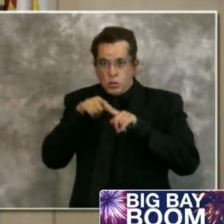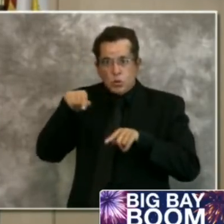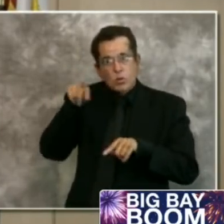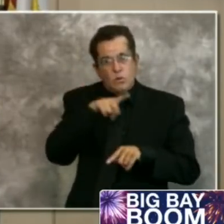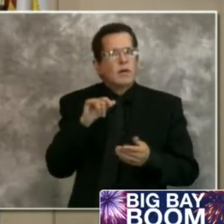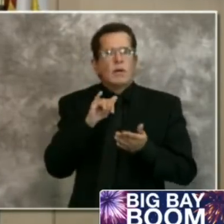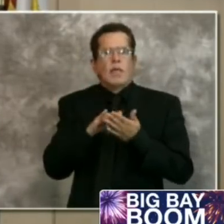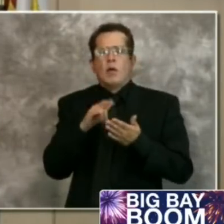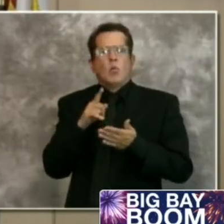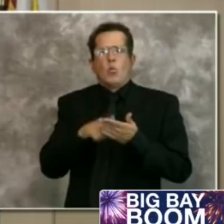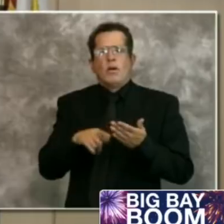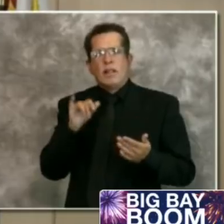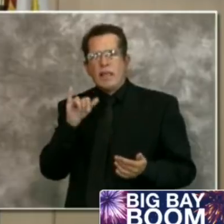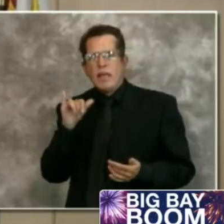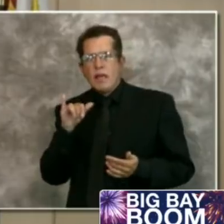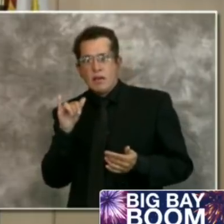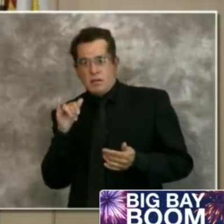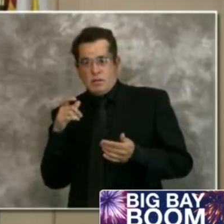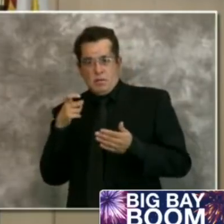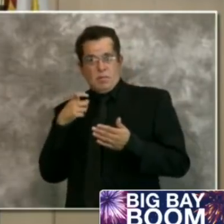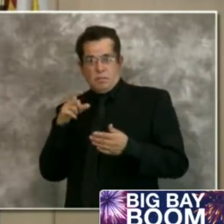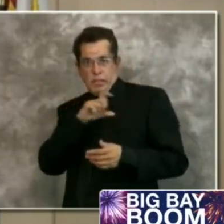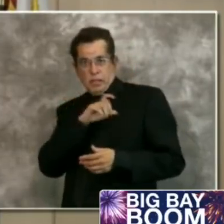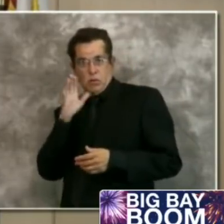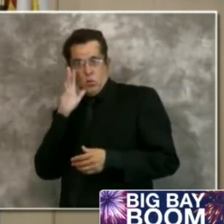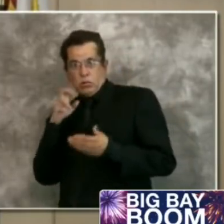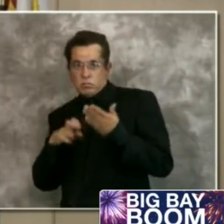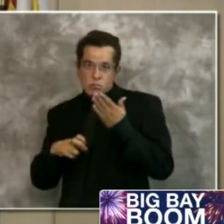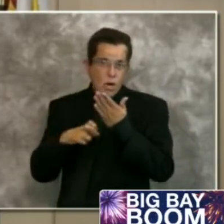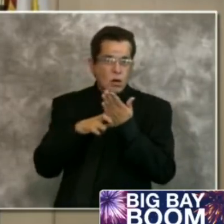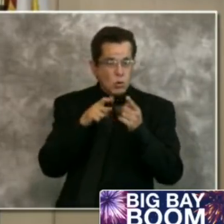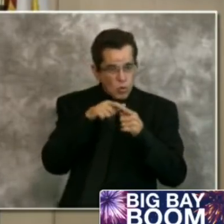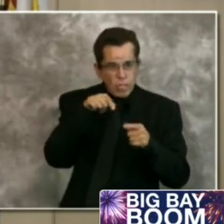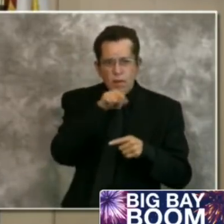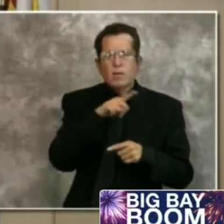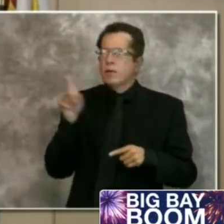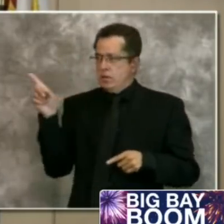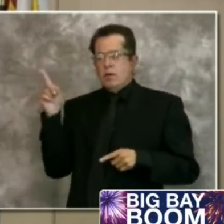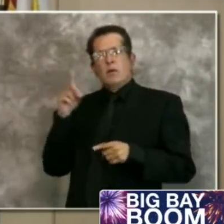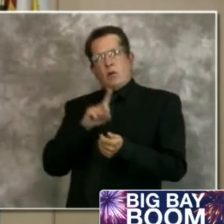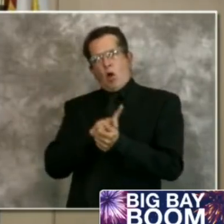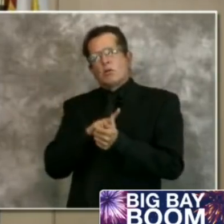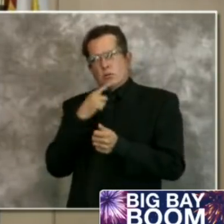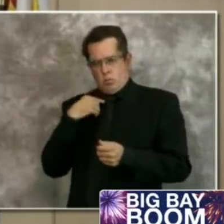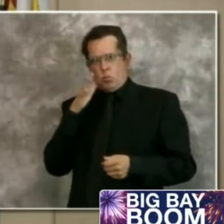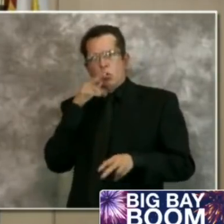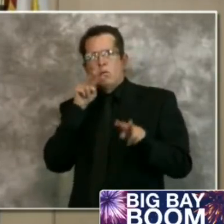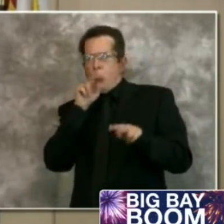BUDGET TO SEE THAT IN FORTUNE ON A COUNTY LEVEL. WHAT IS THAT LOOK BACK TO YOU GUYS